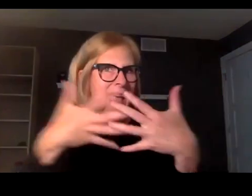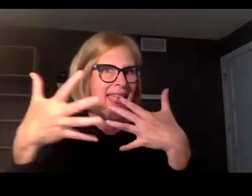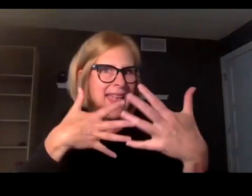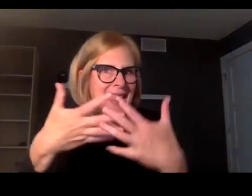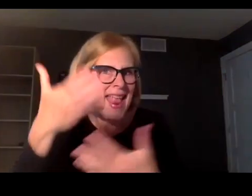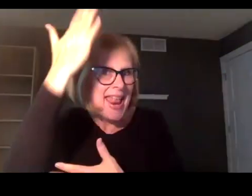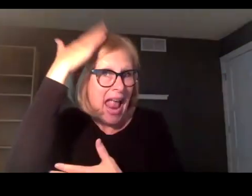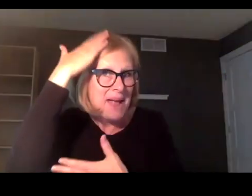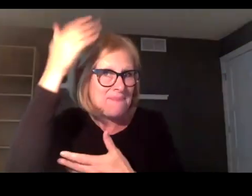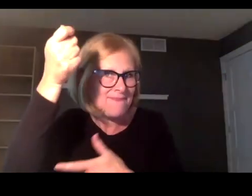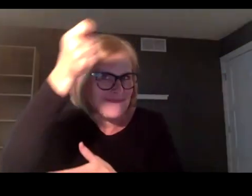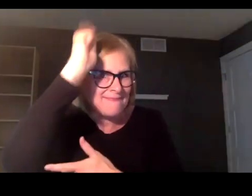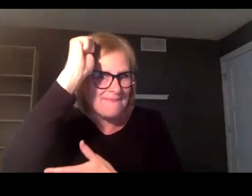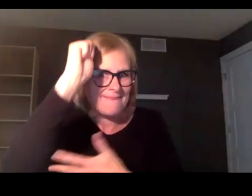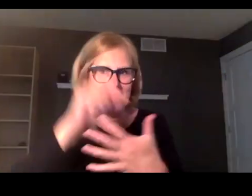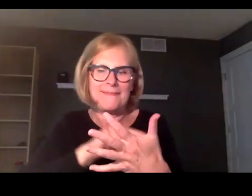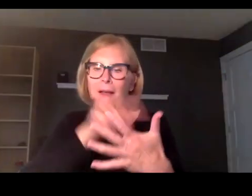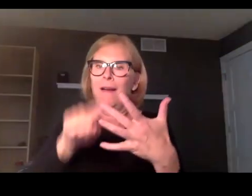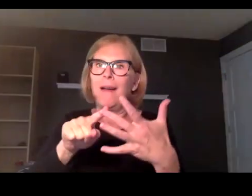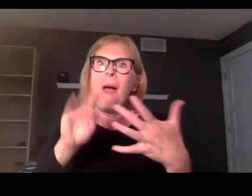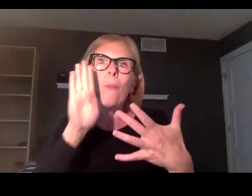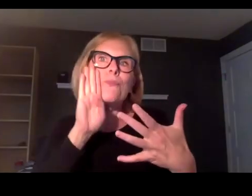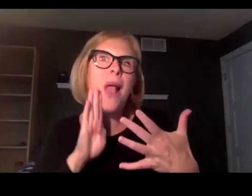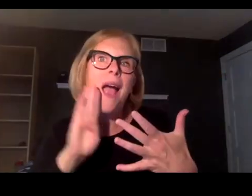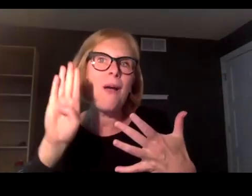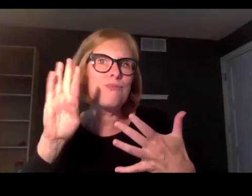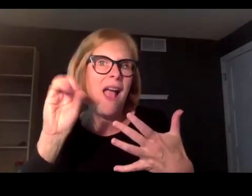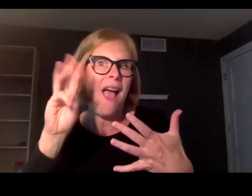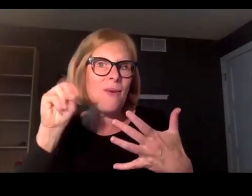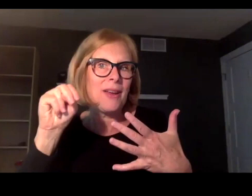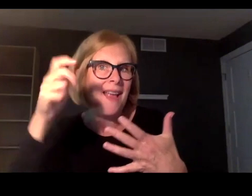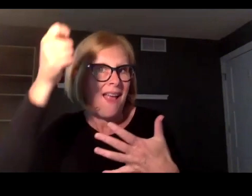then a bunch of brown caps, then a bunch of blue caps